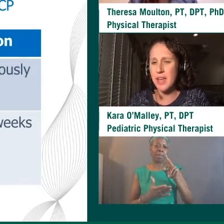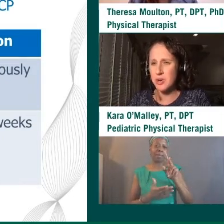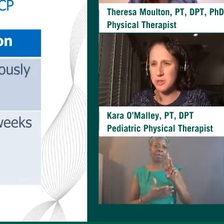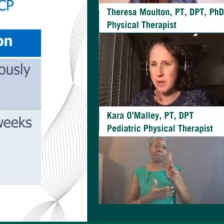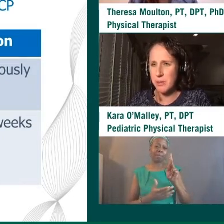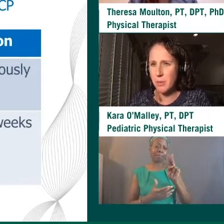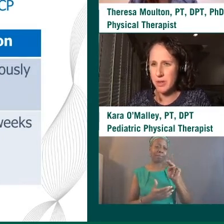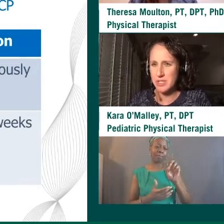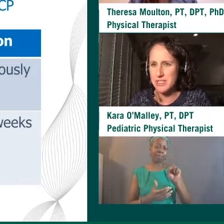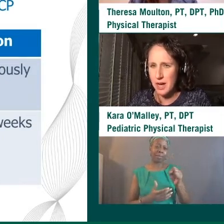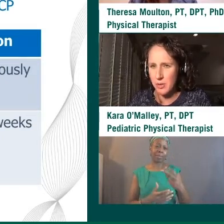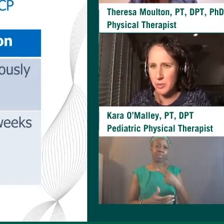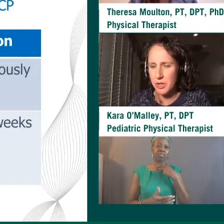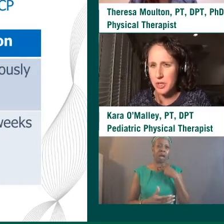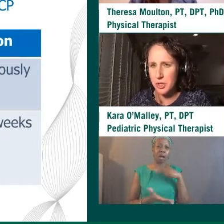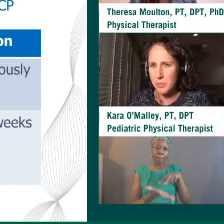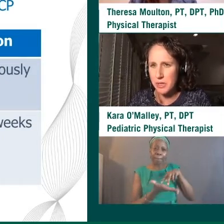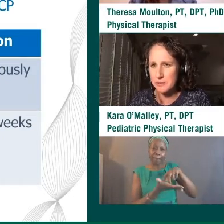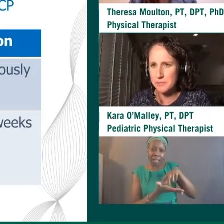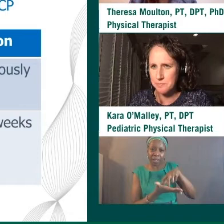Ankles may be pointed downward a little bit.